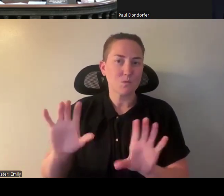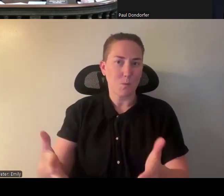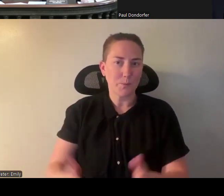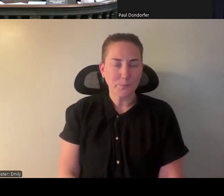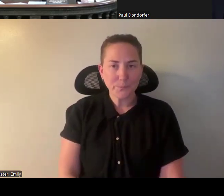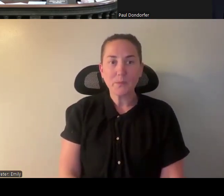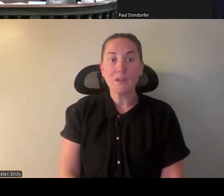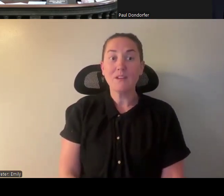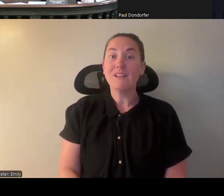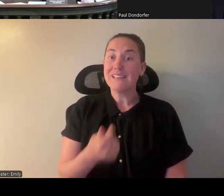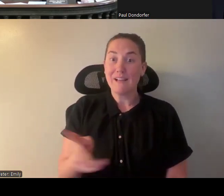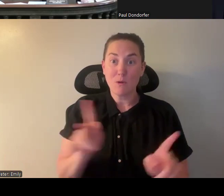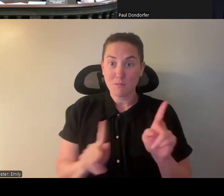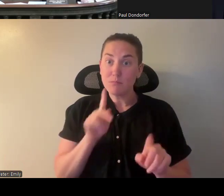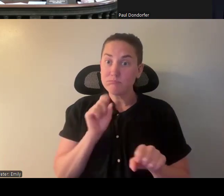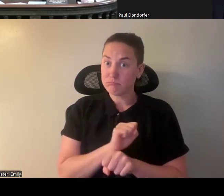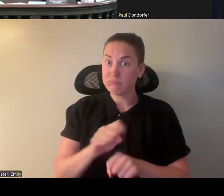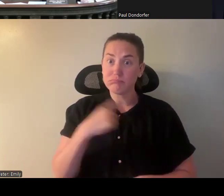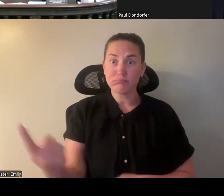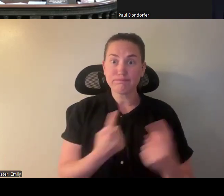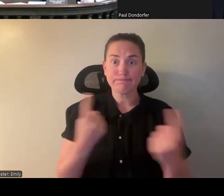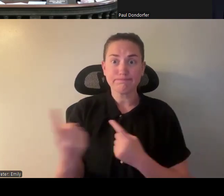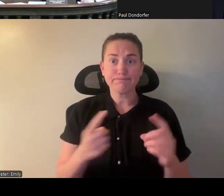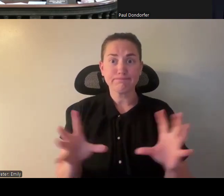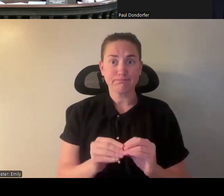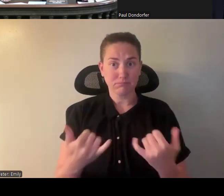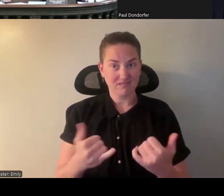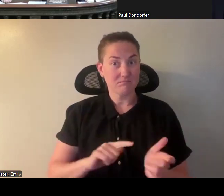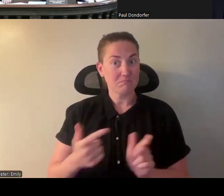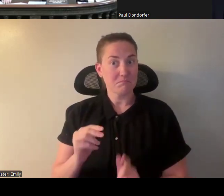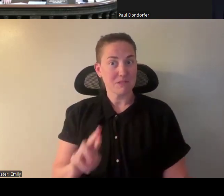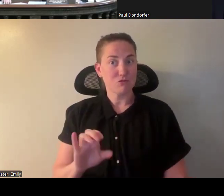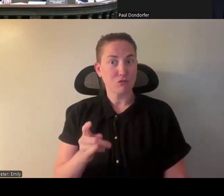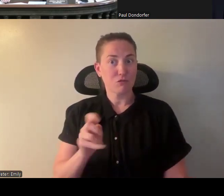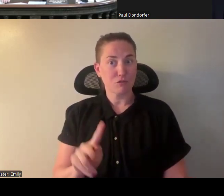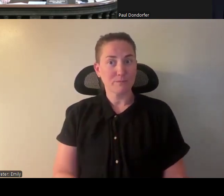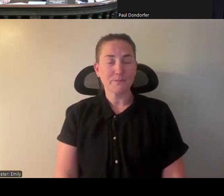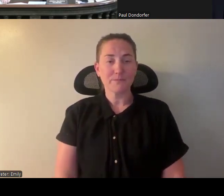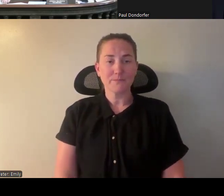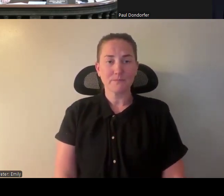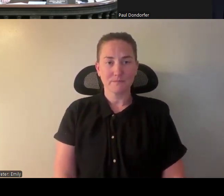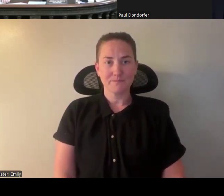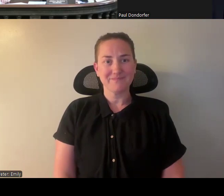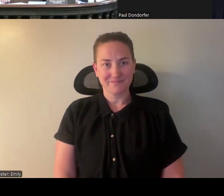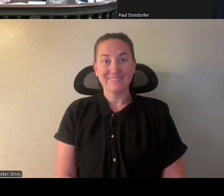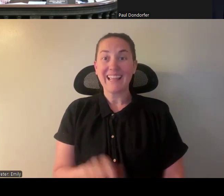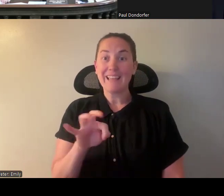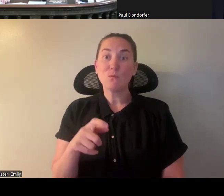people registered to address the legislature Mr Clerk if you require assistance a deputy is